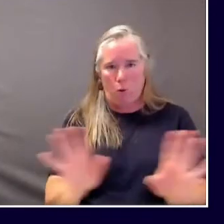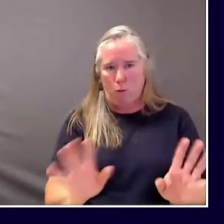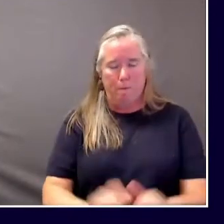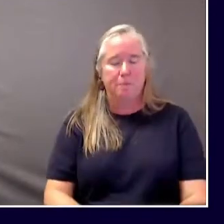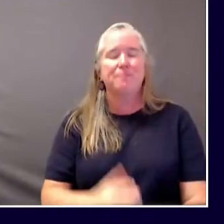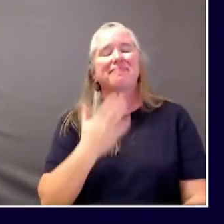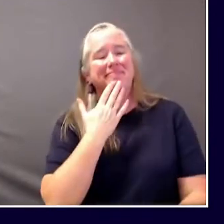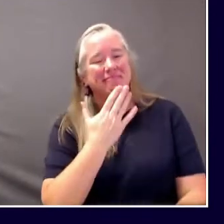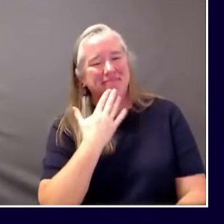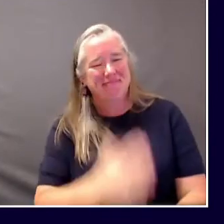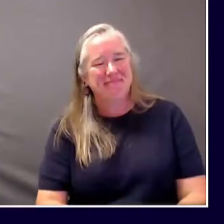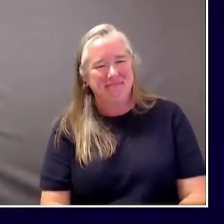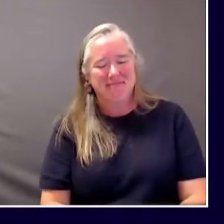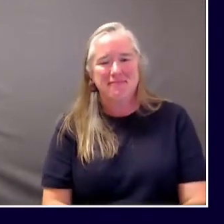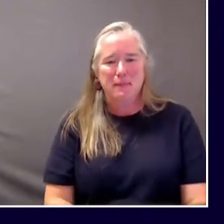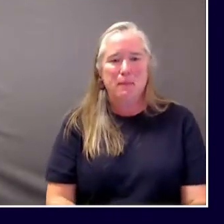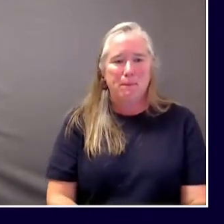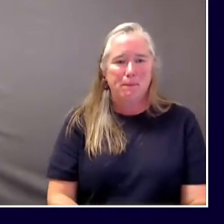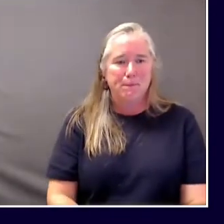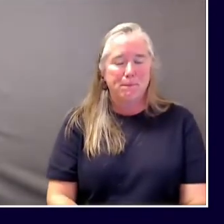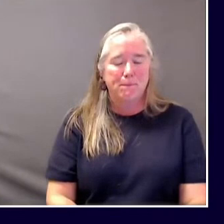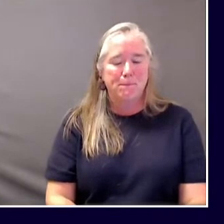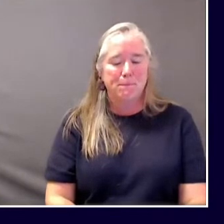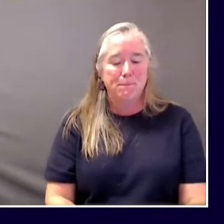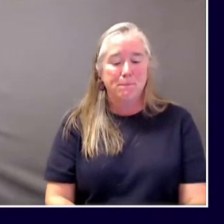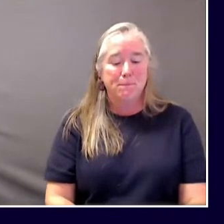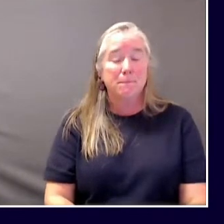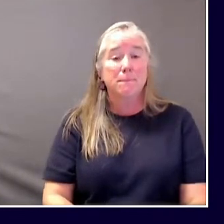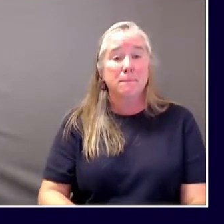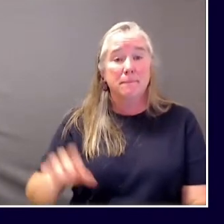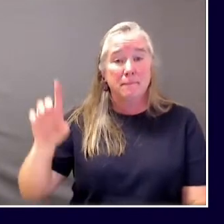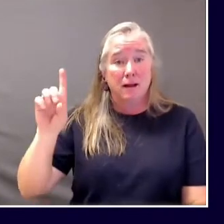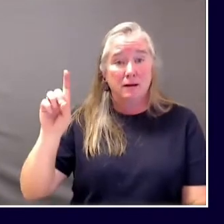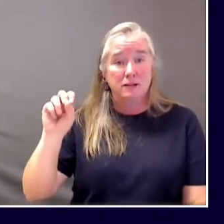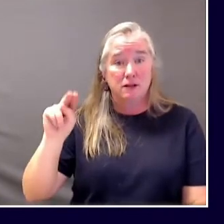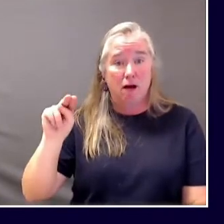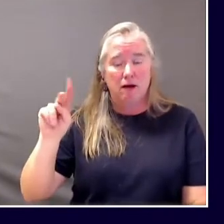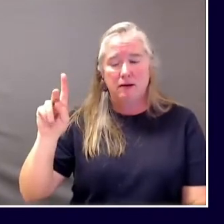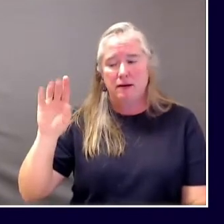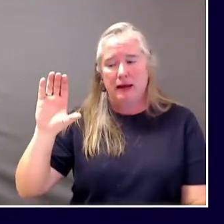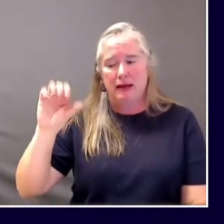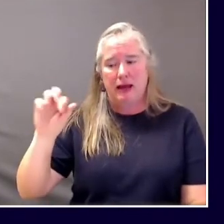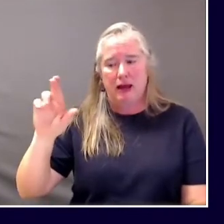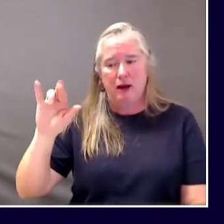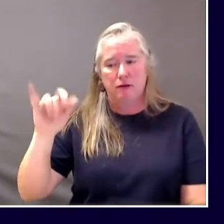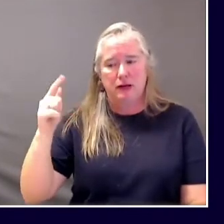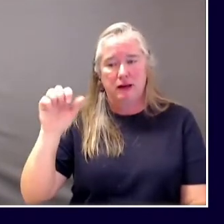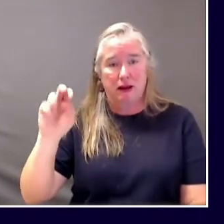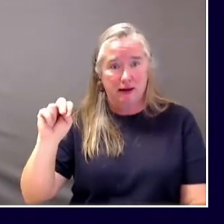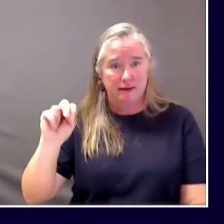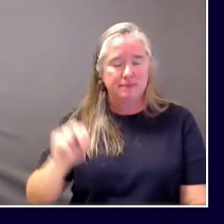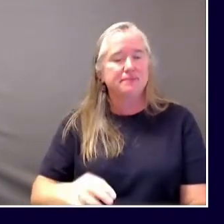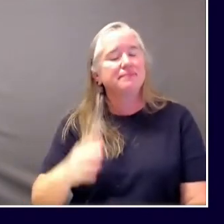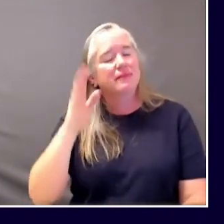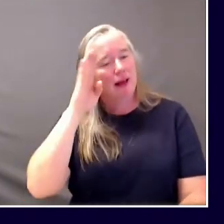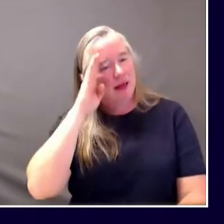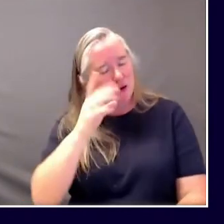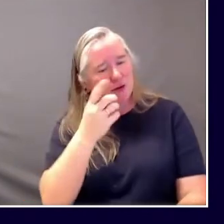great thank you thanks I'm gonna turn next to don